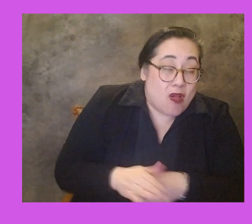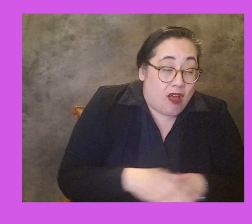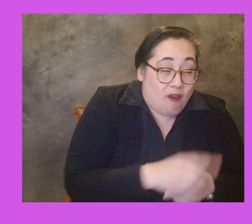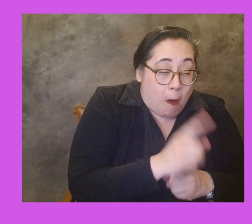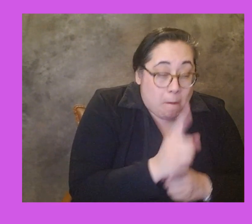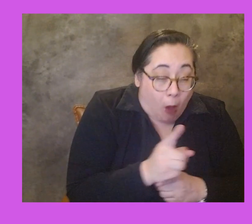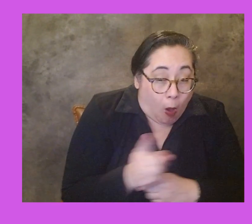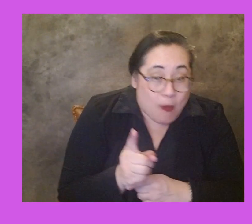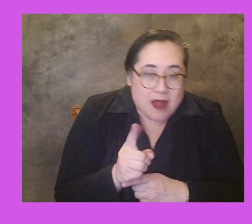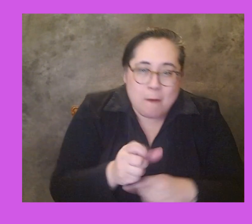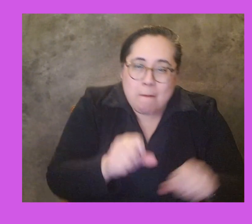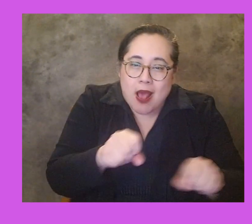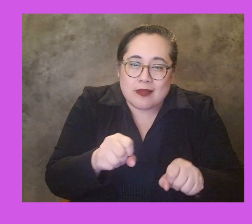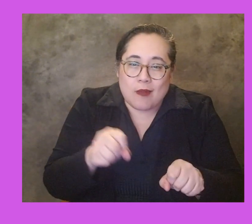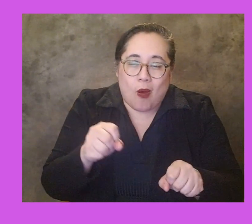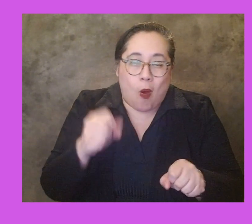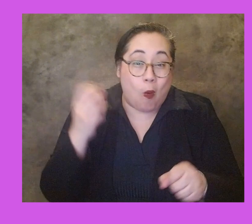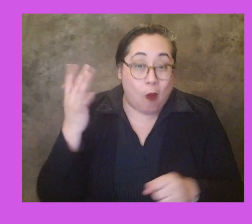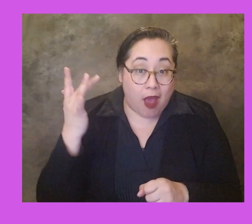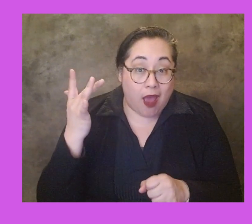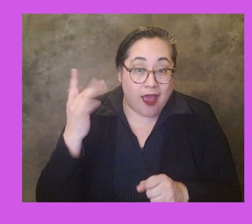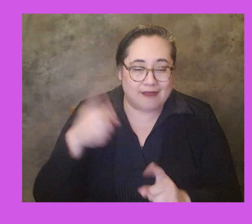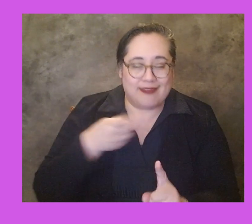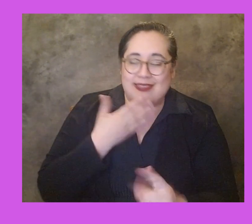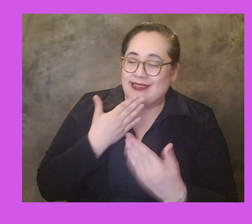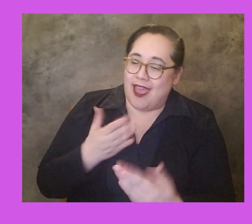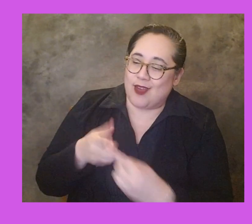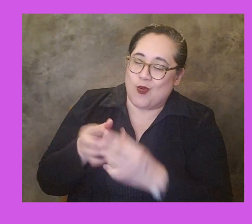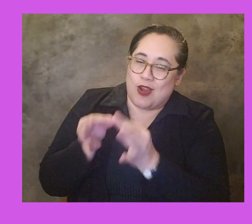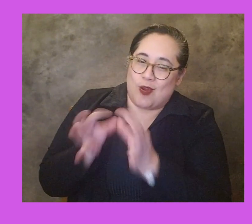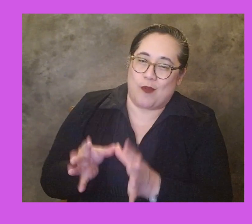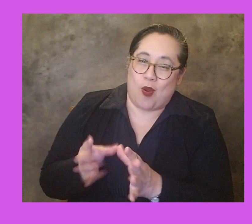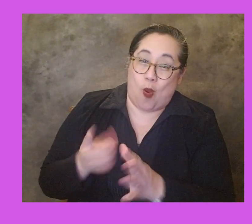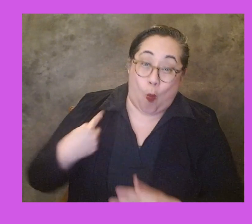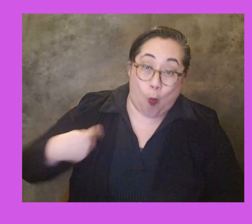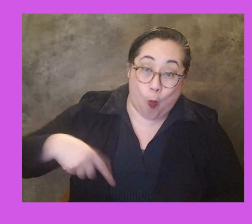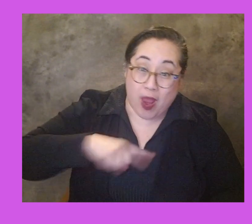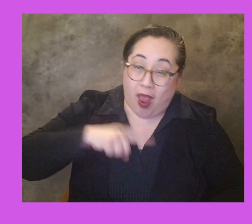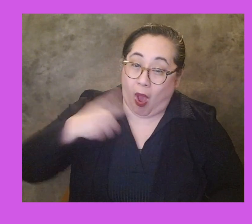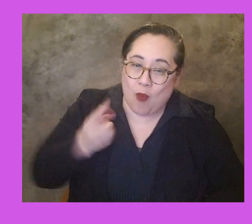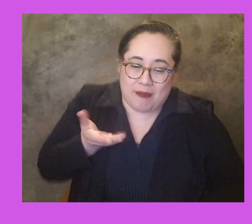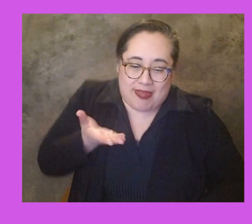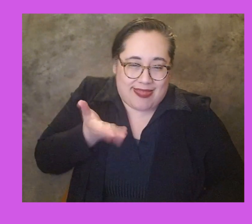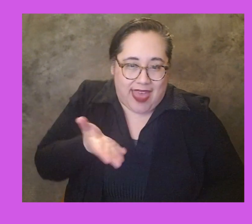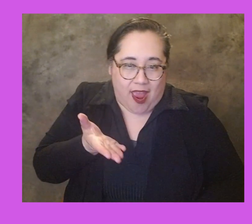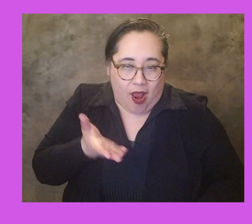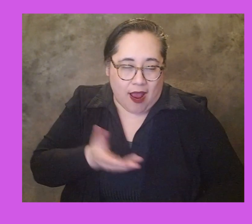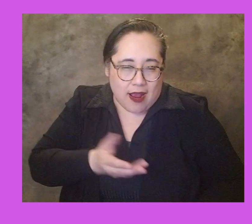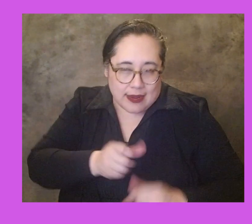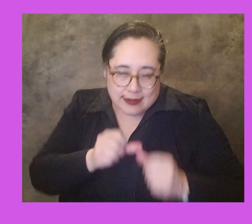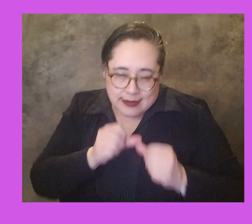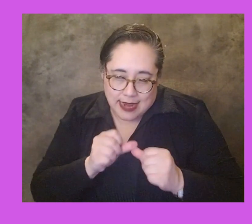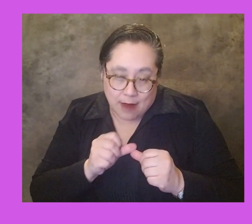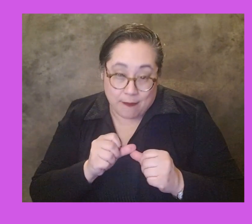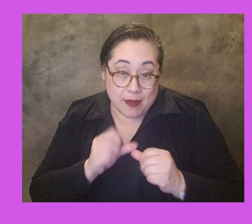We've always been there behind the scenes, keeping communication when it matters the most,